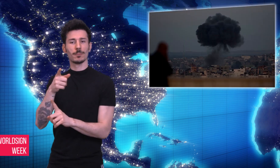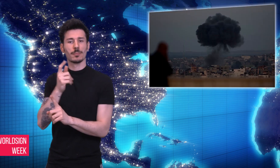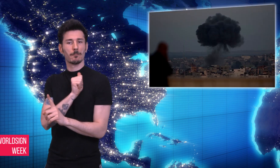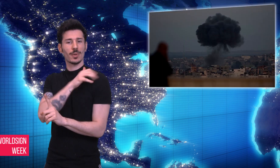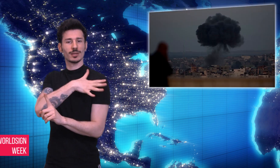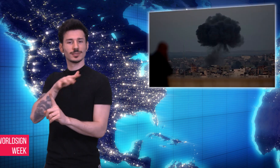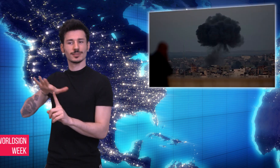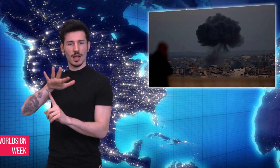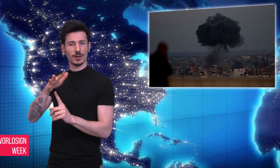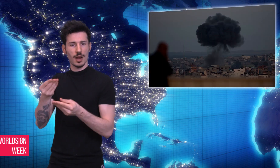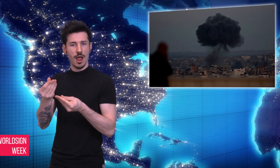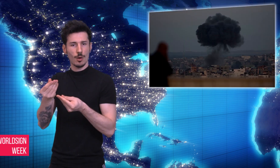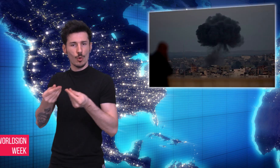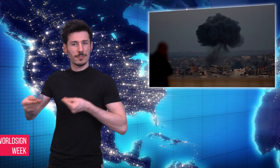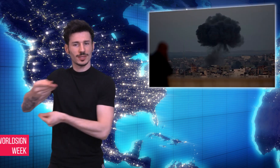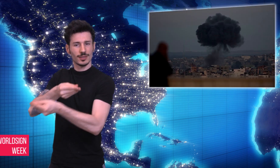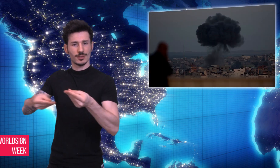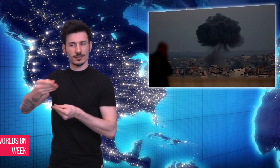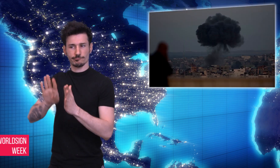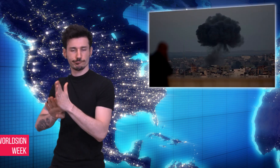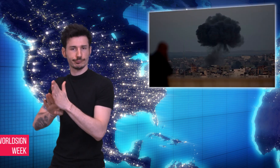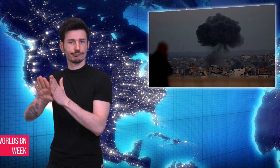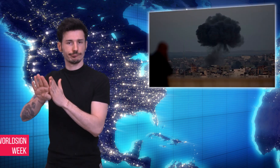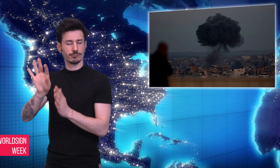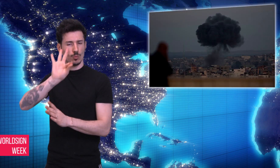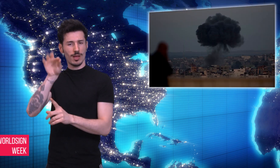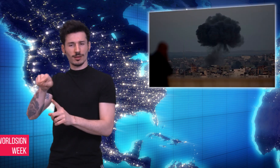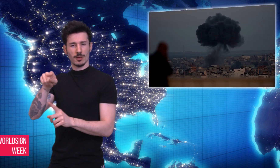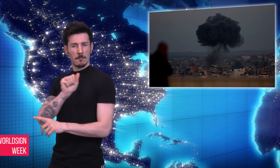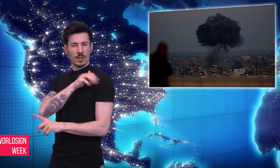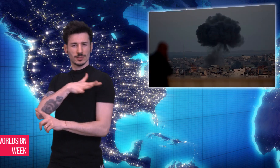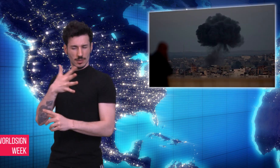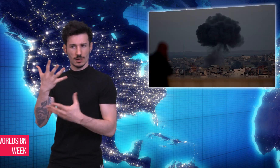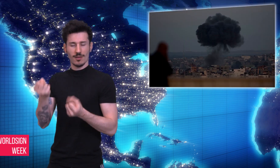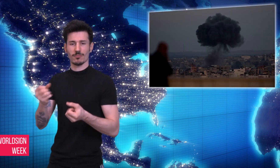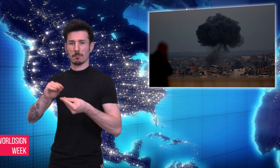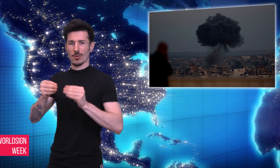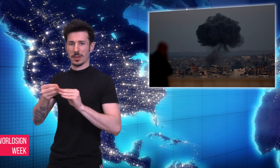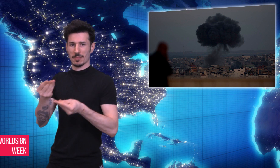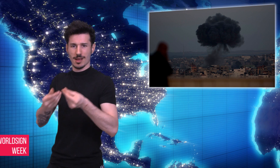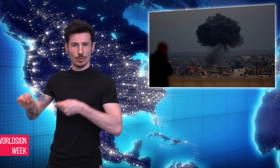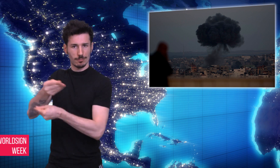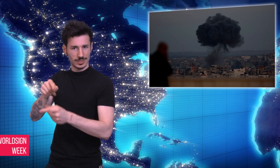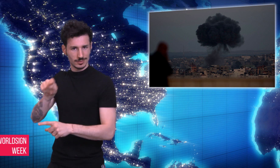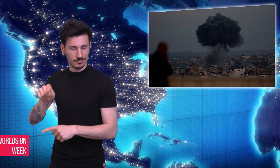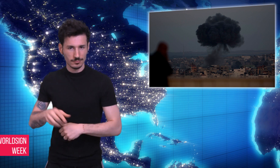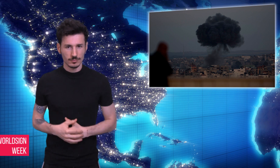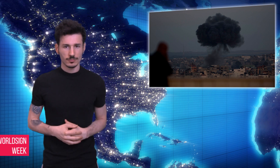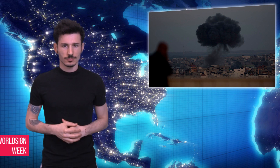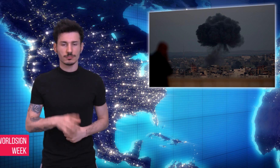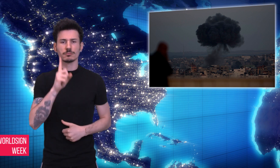The reduction of sanctions was supposed to help with some of the